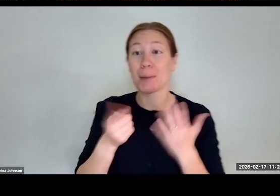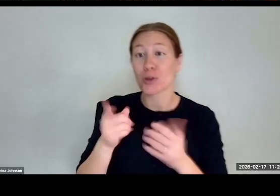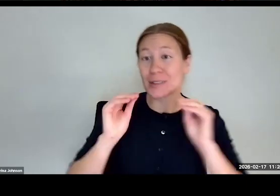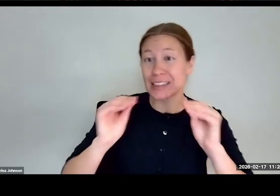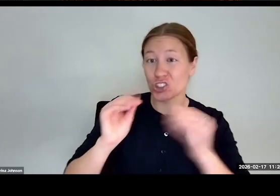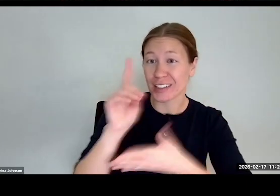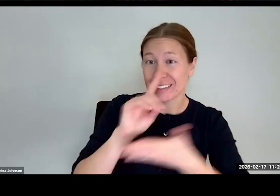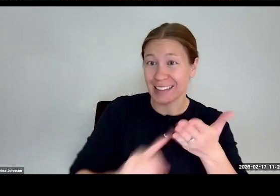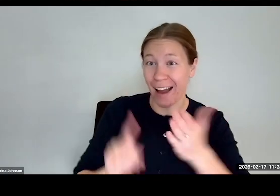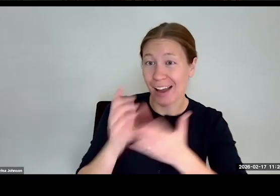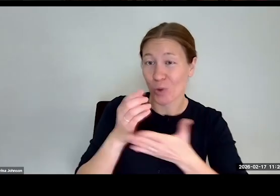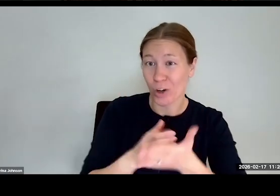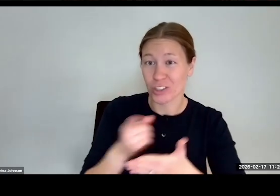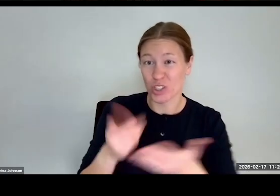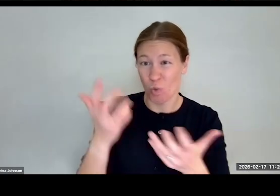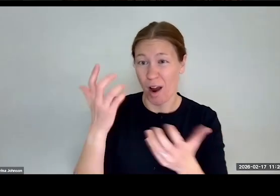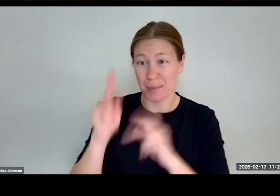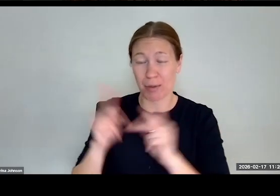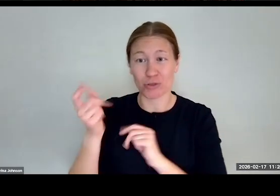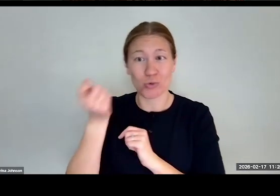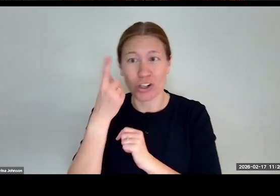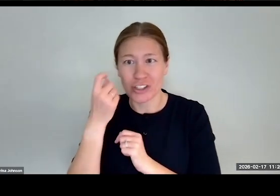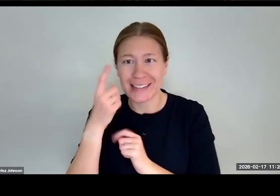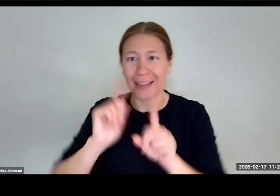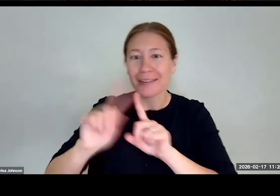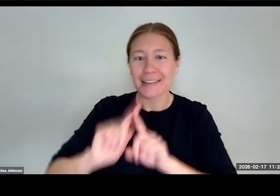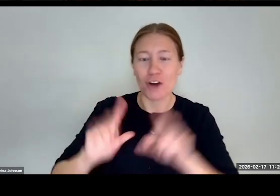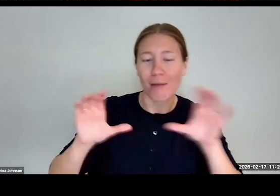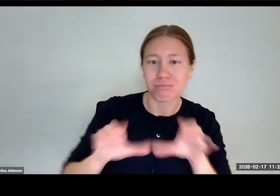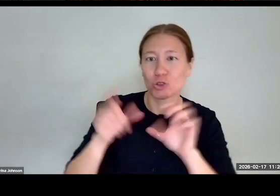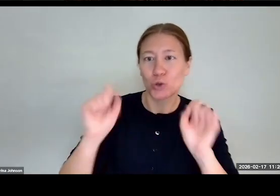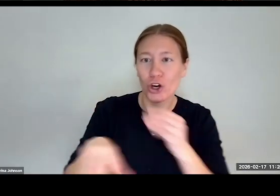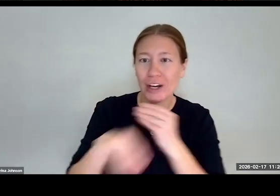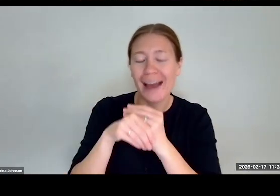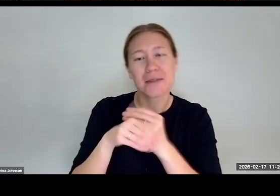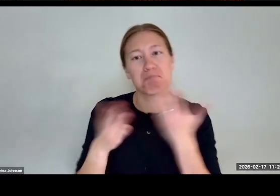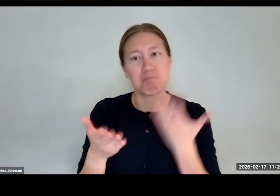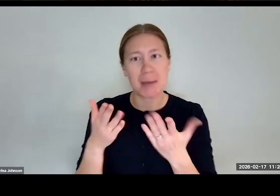that you'd put onto your slide, you might wanna leave all of those as informative elements and add alt text to all of those things.